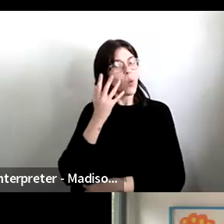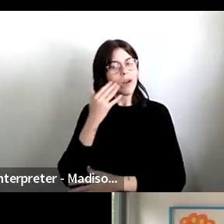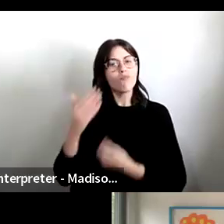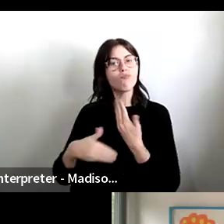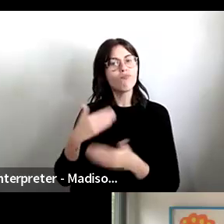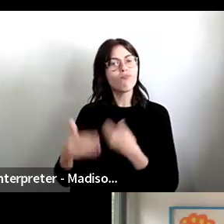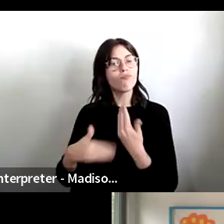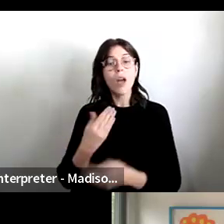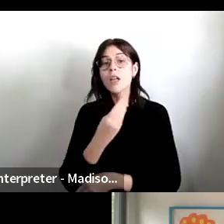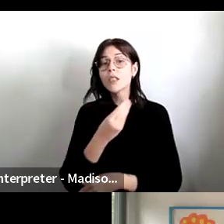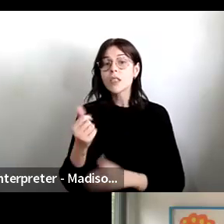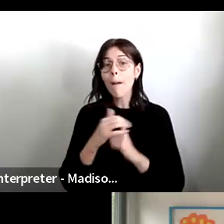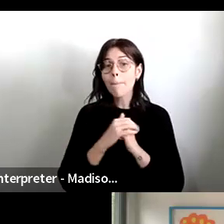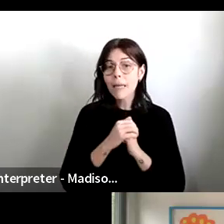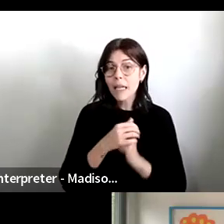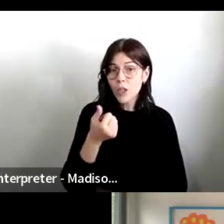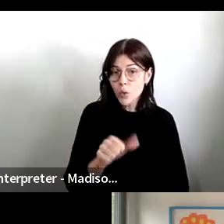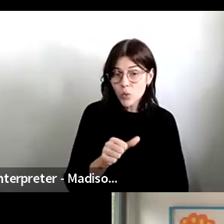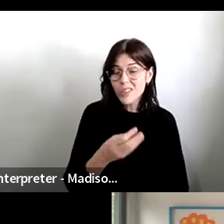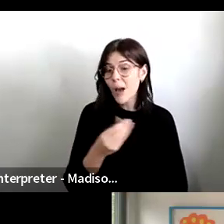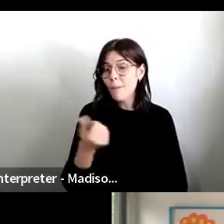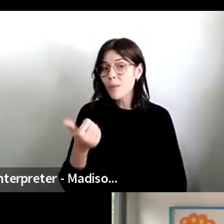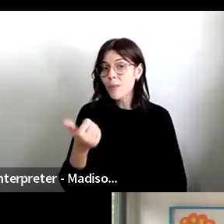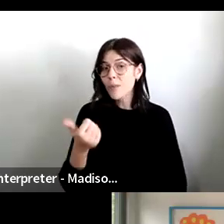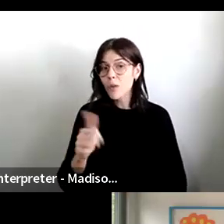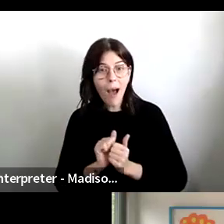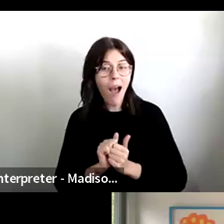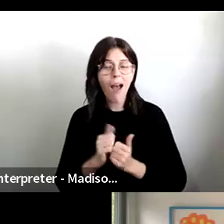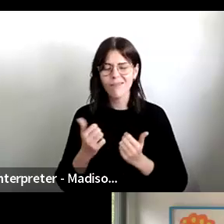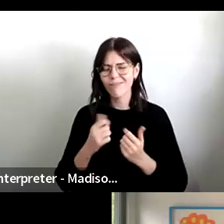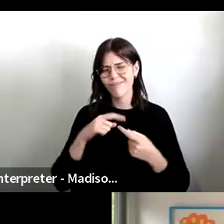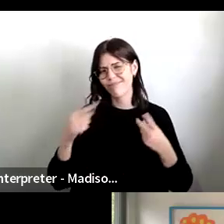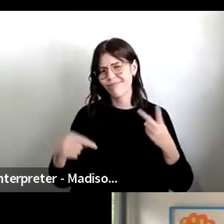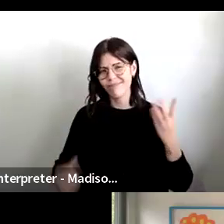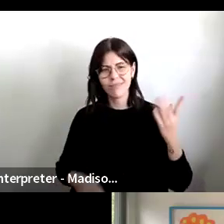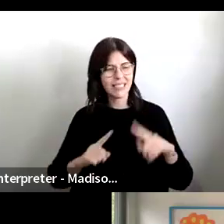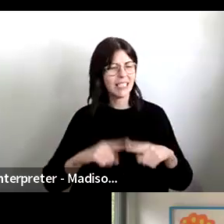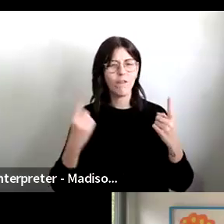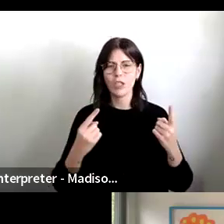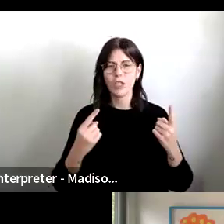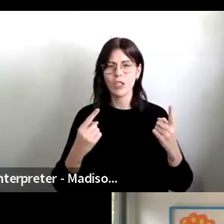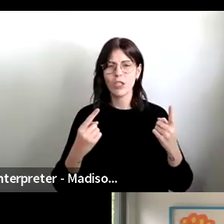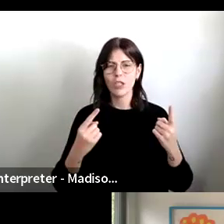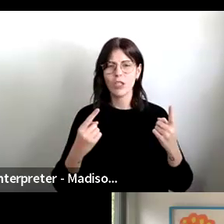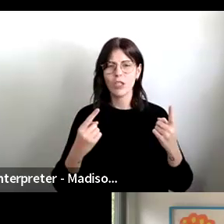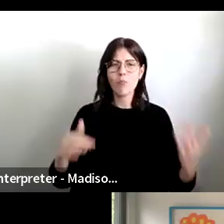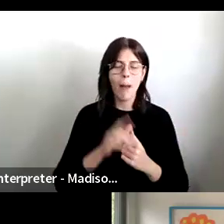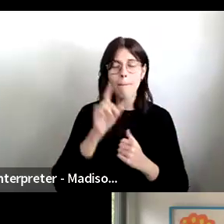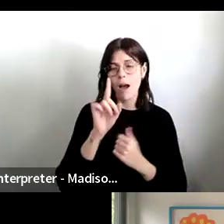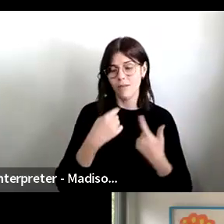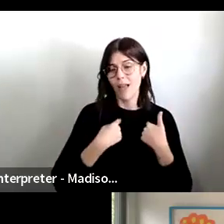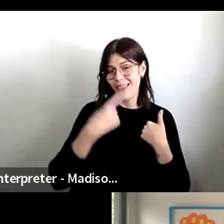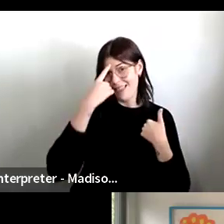peers use it, some work of a notepad. They have different approaches. But an important point is,